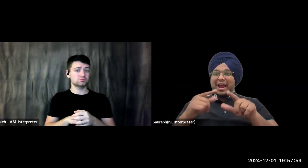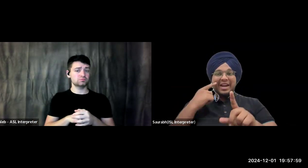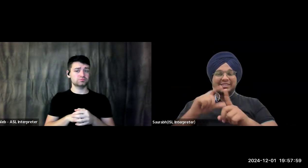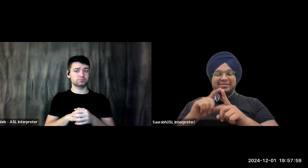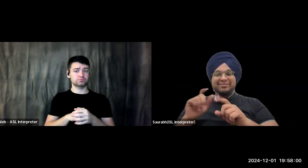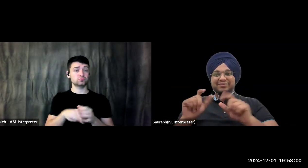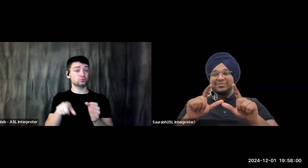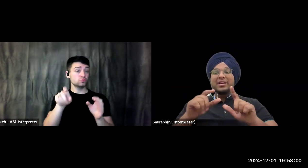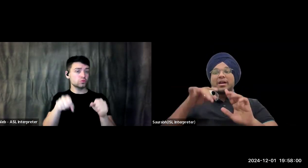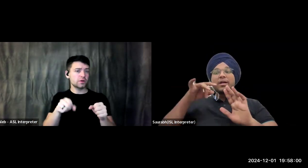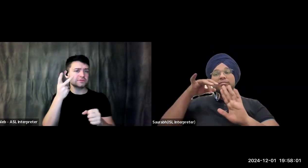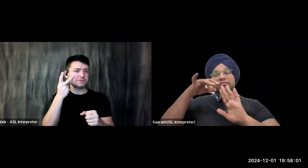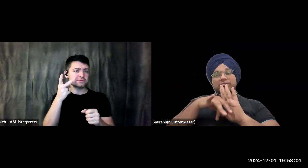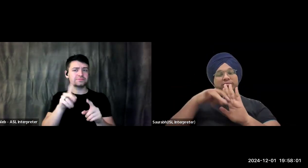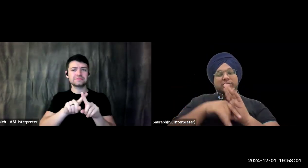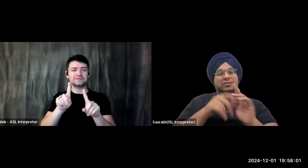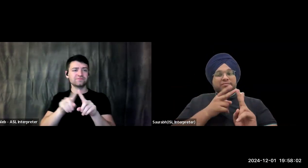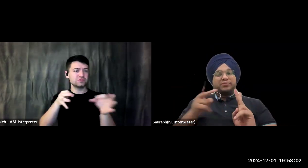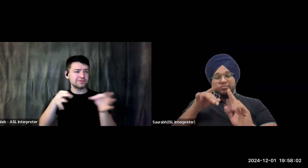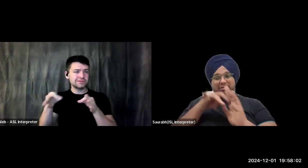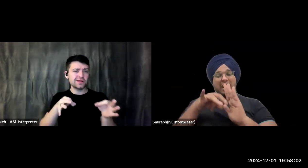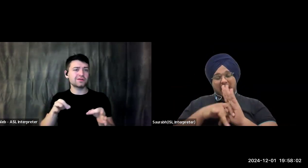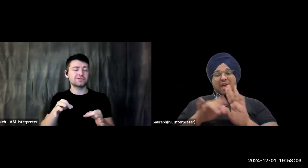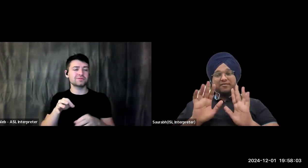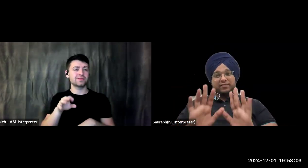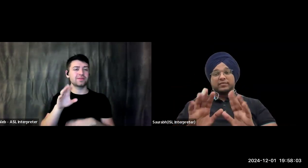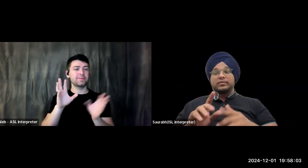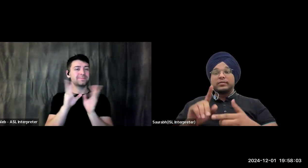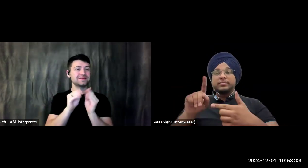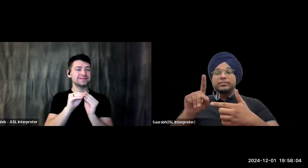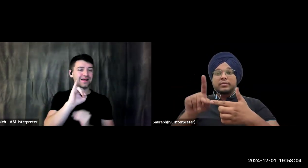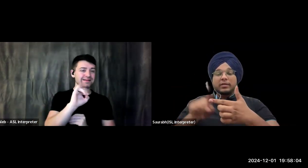the details of other products also. The Jyoti AI Glass